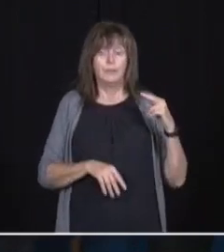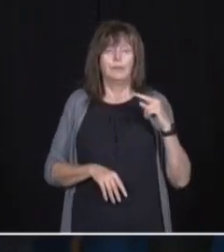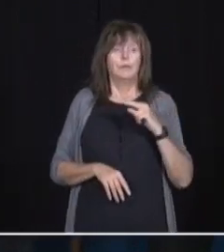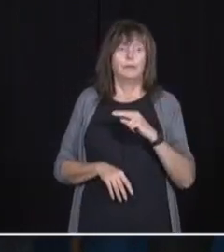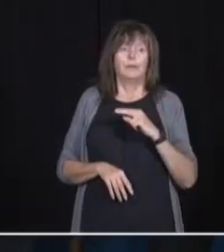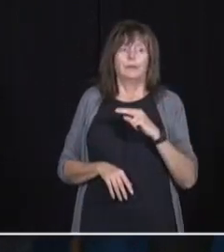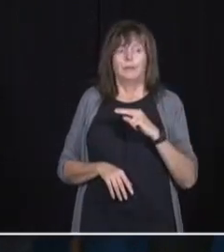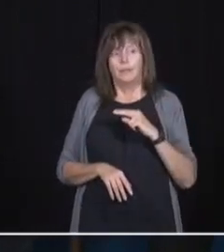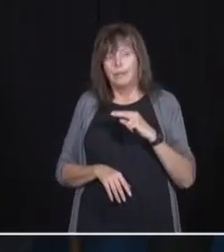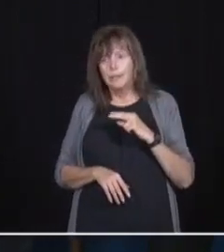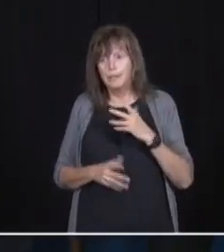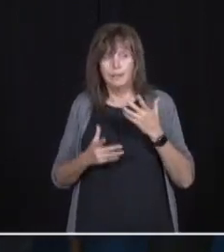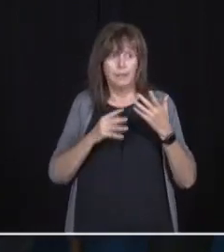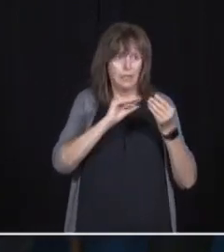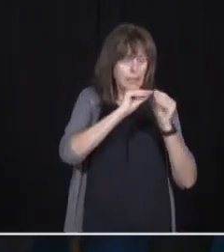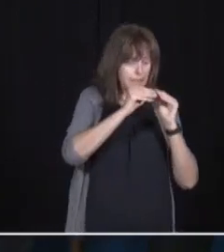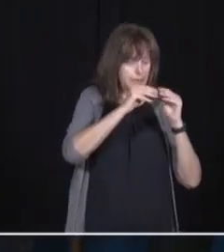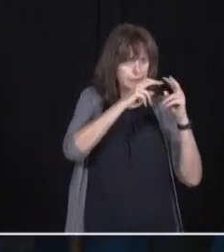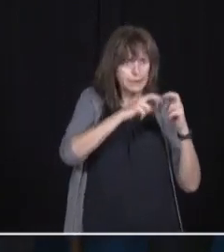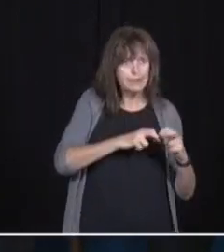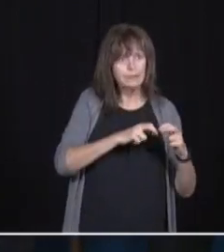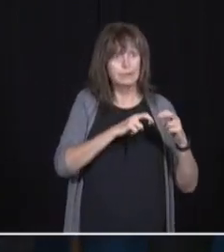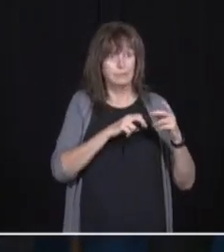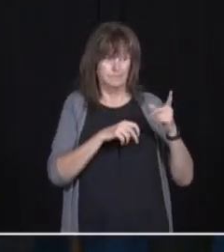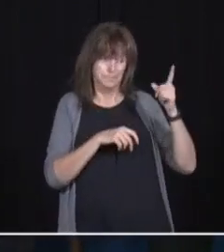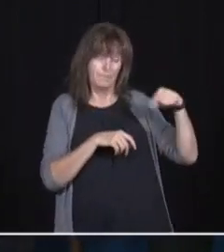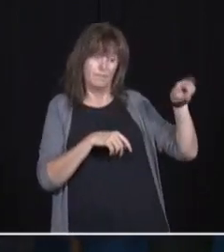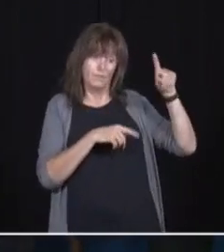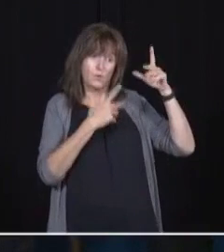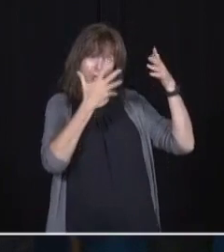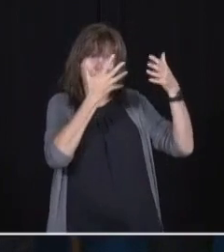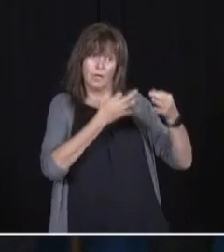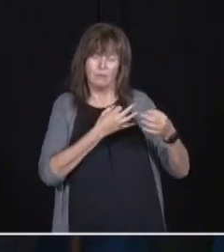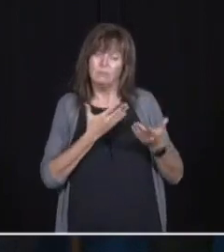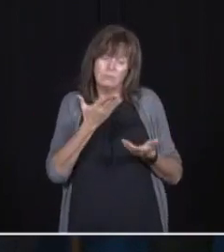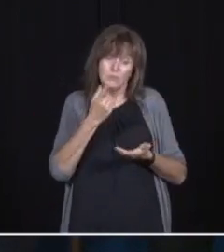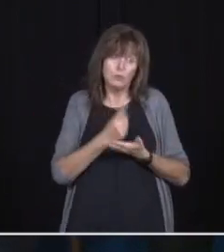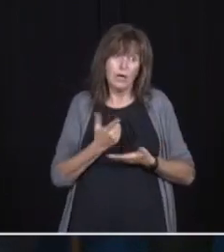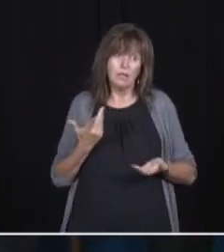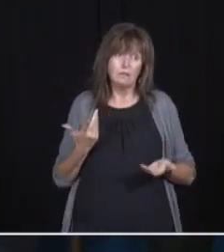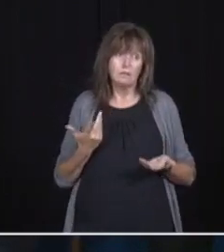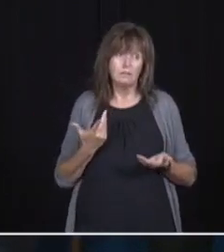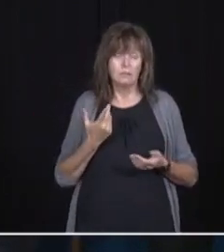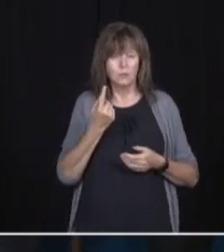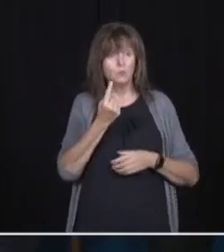and his team are looking at. They will be the ones who make the final determination because you are right.